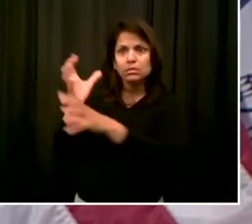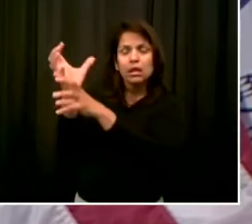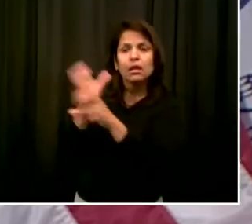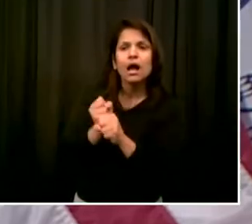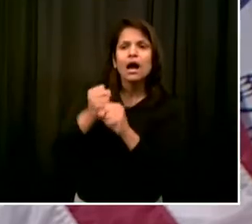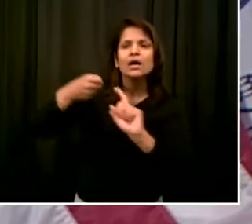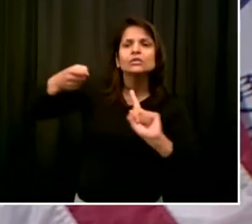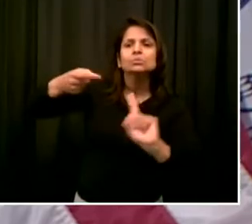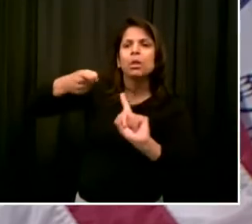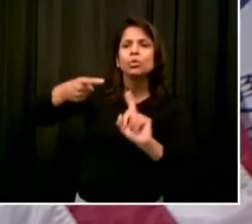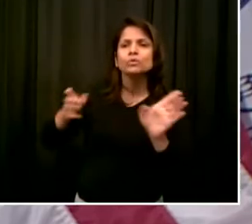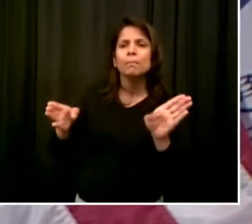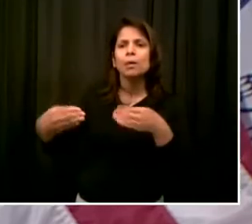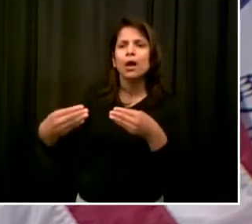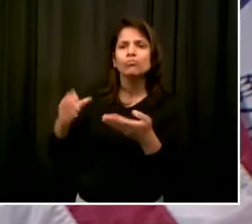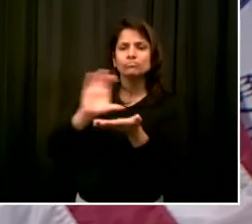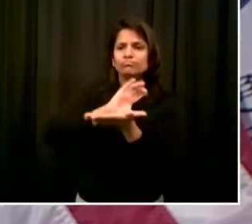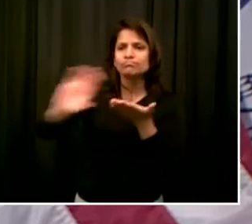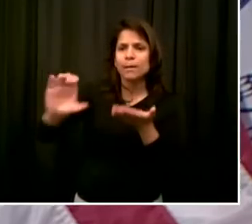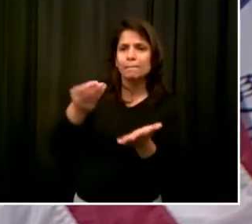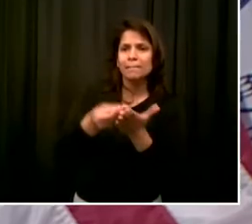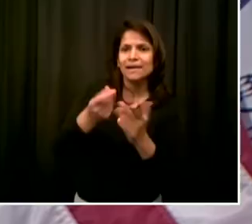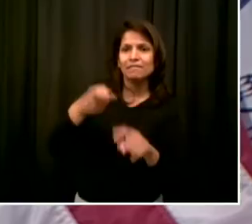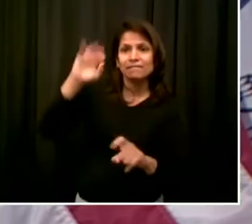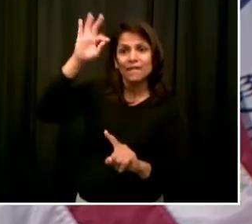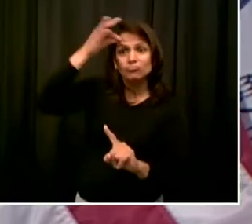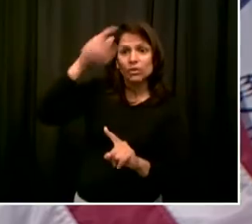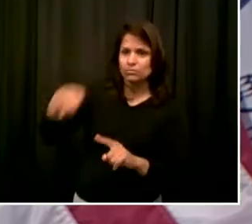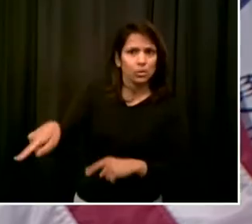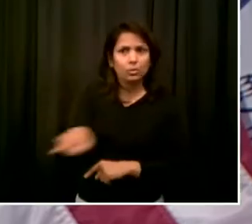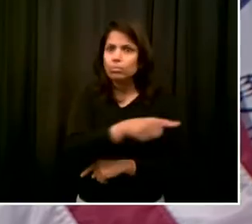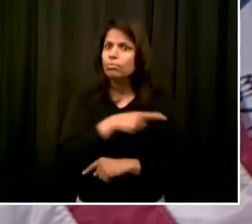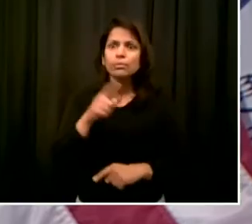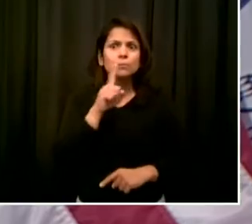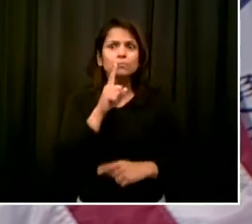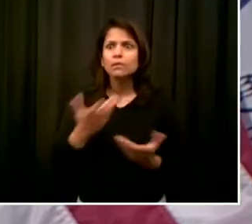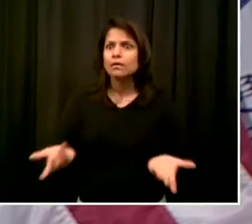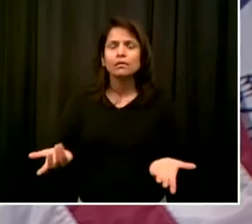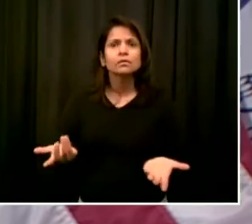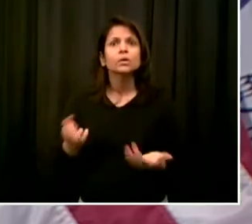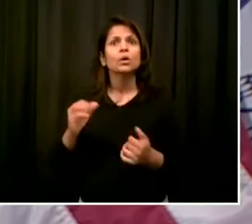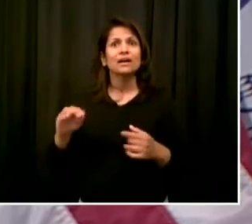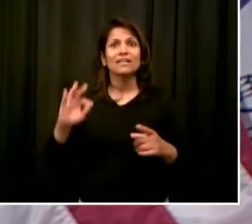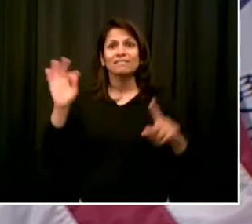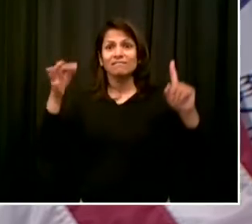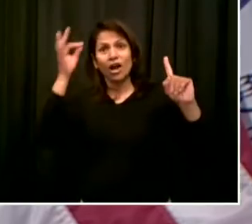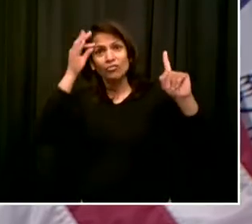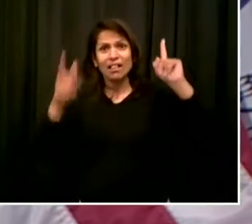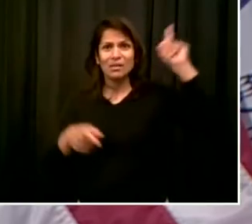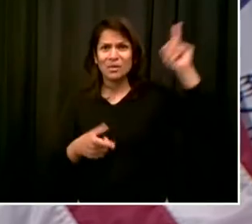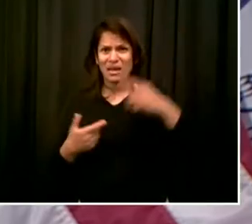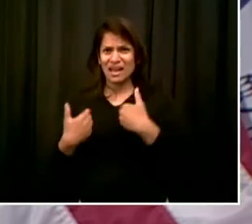THEY HAVE NEVER GOTTEN THEIR CHECKS FROM THE FEDERAL